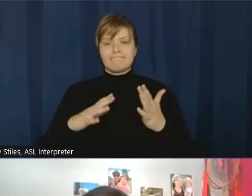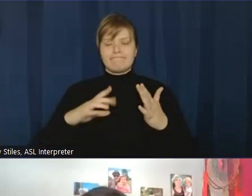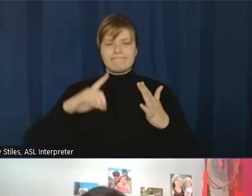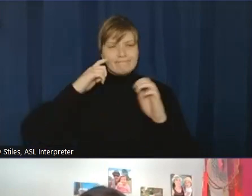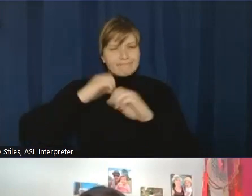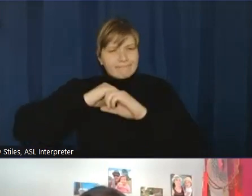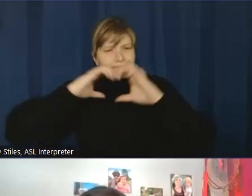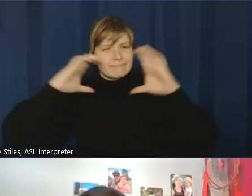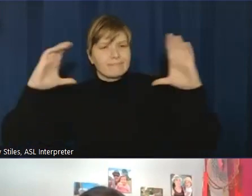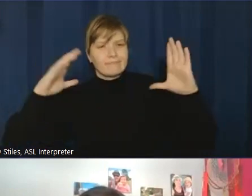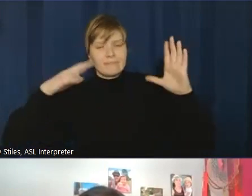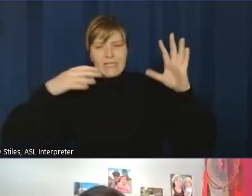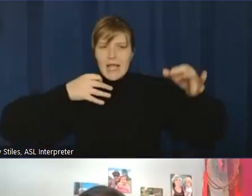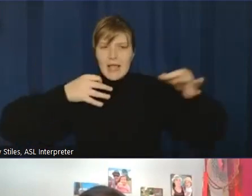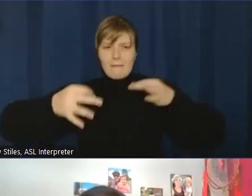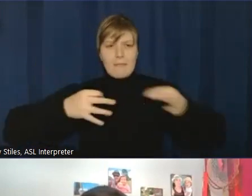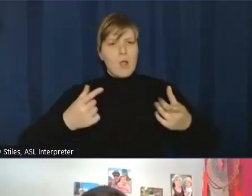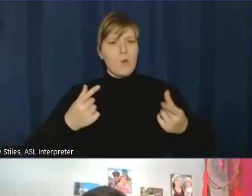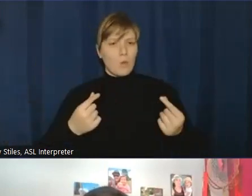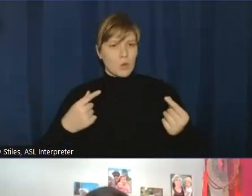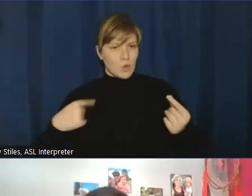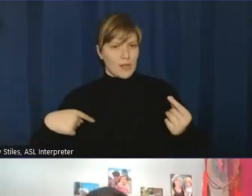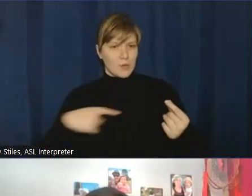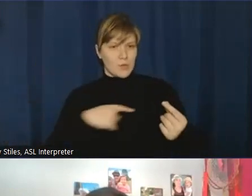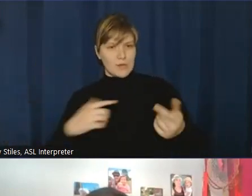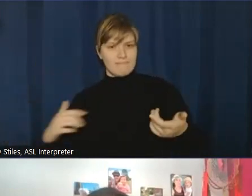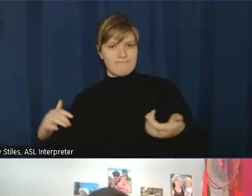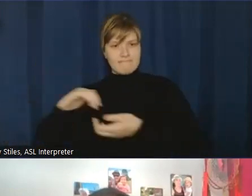doing and the collaboration behind the Mountain Line micro transit.